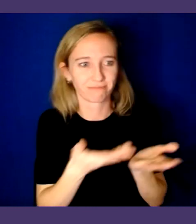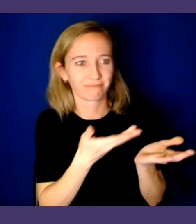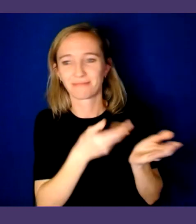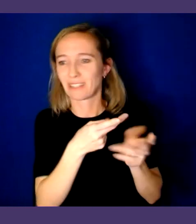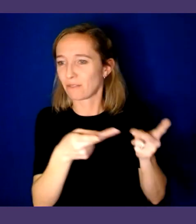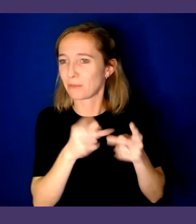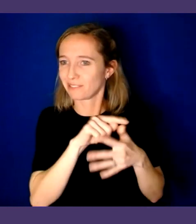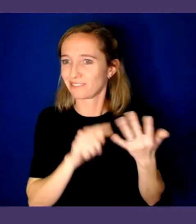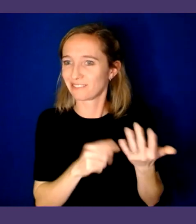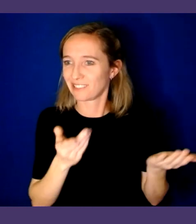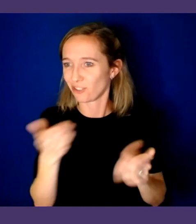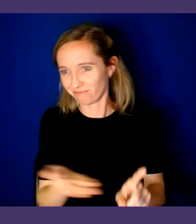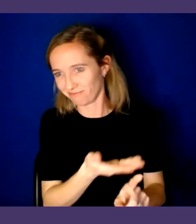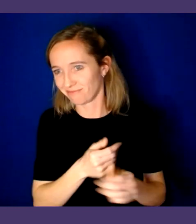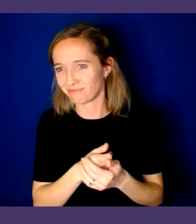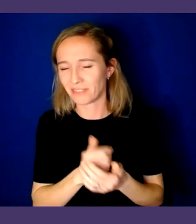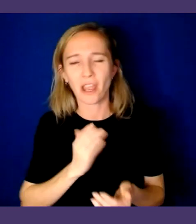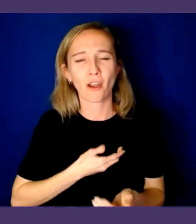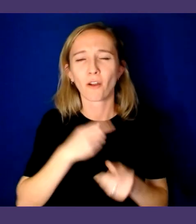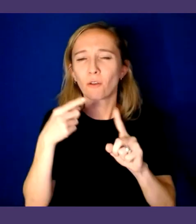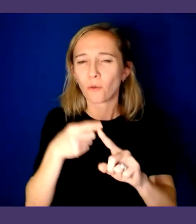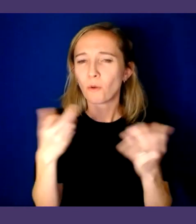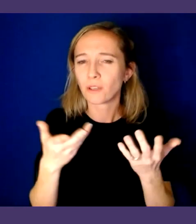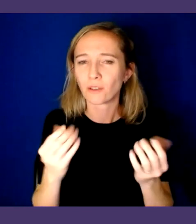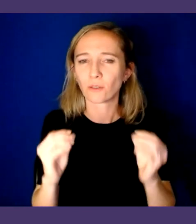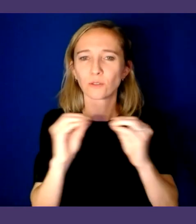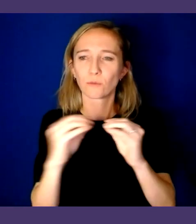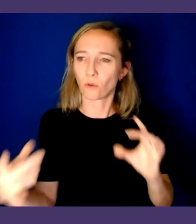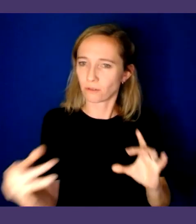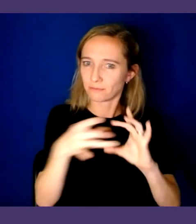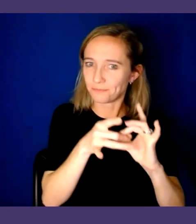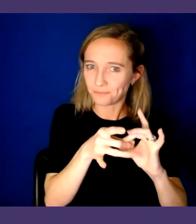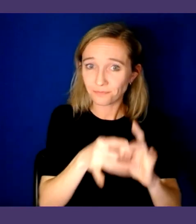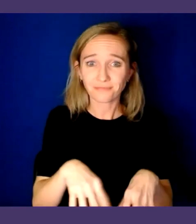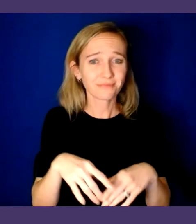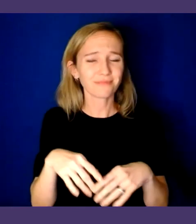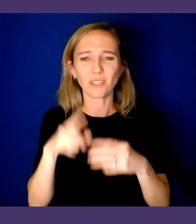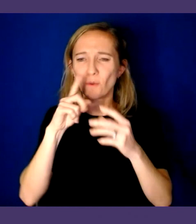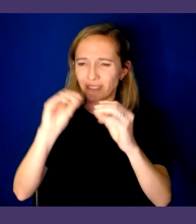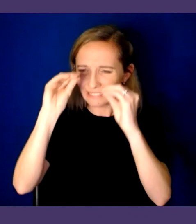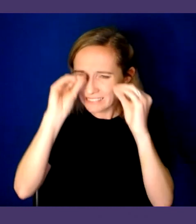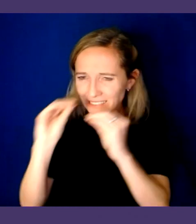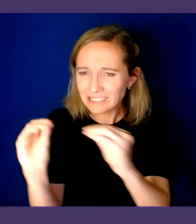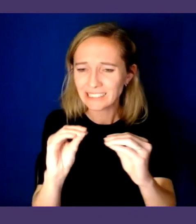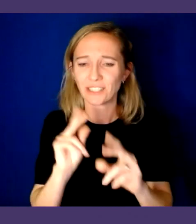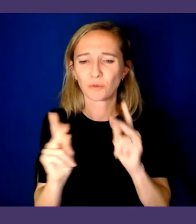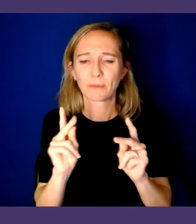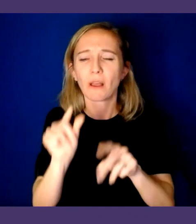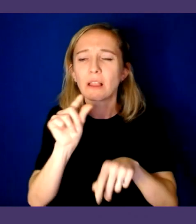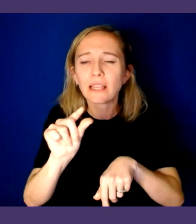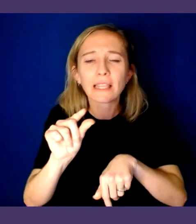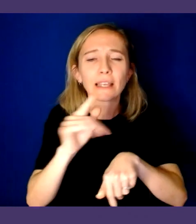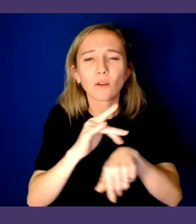Our goal is really how do we get a lot of people to know a little bit, to move that needle so that as they enter